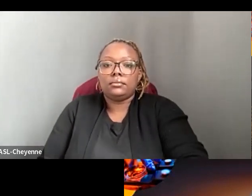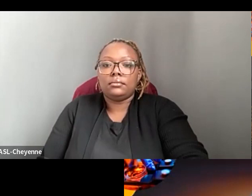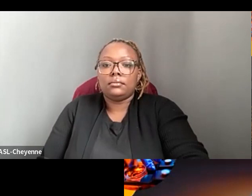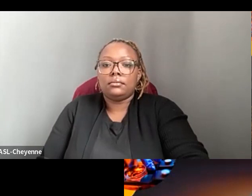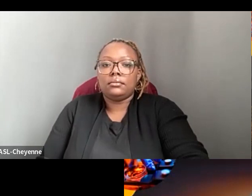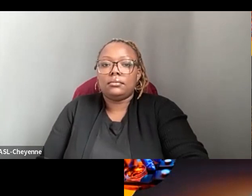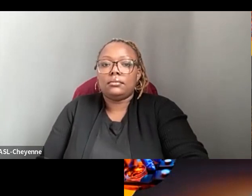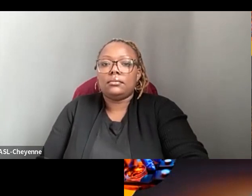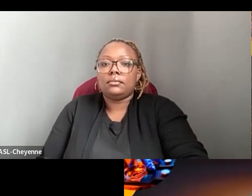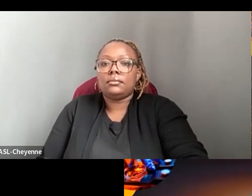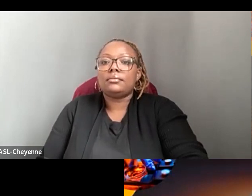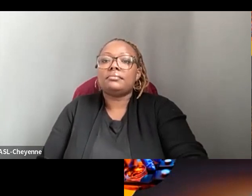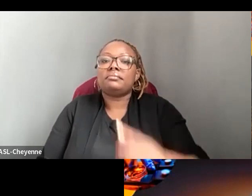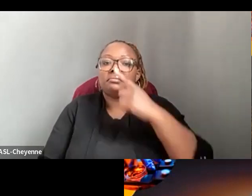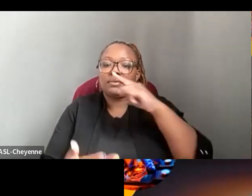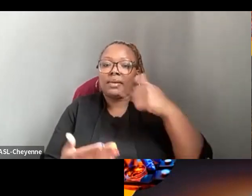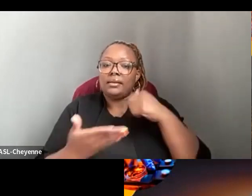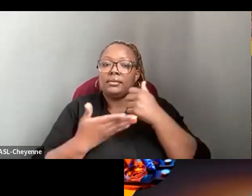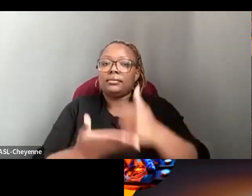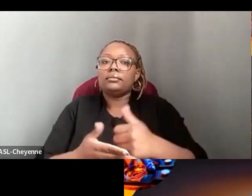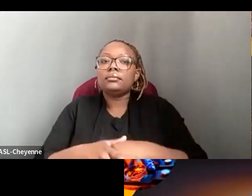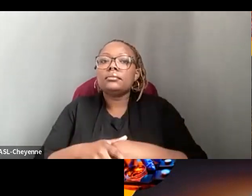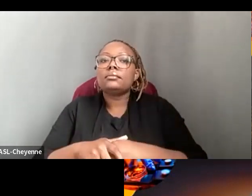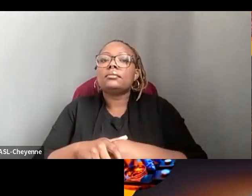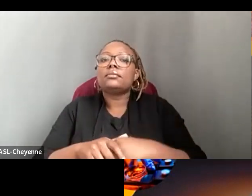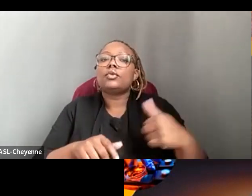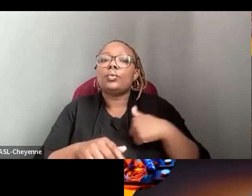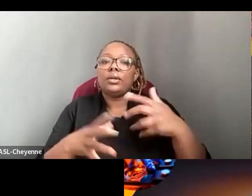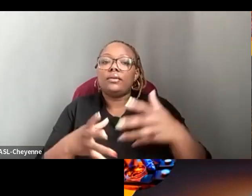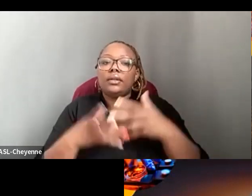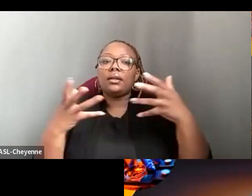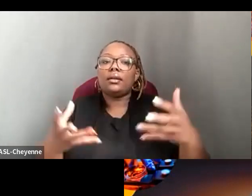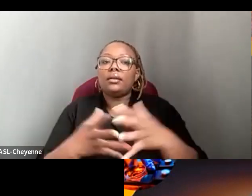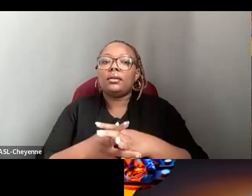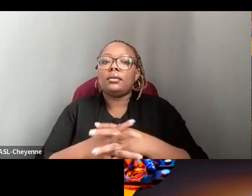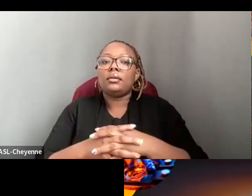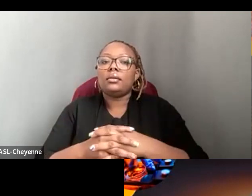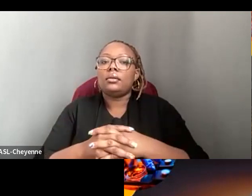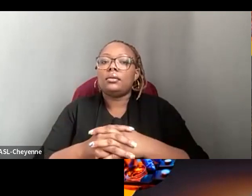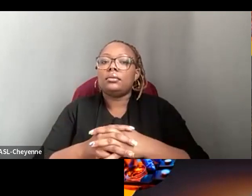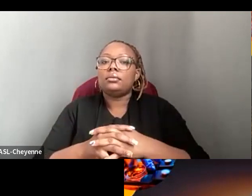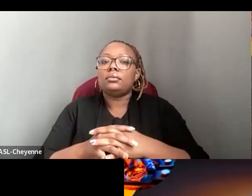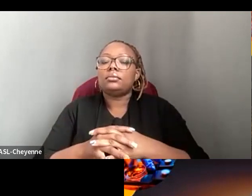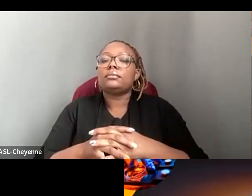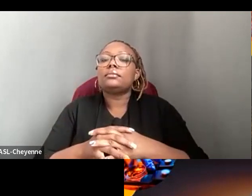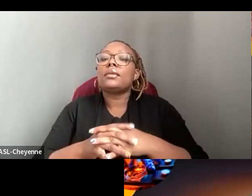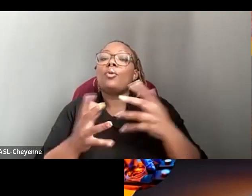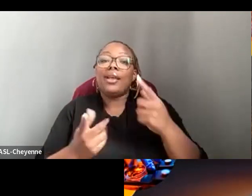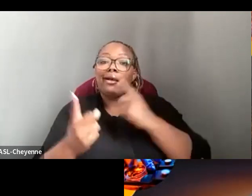Vanessa Richardson: I can help with that. Generally, we get a lot of information. We get a lot of inquiries from the program officer.